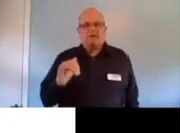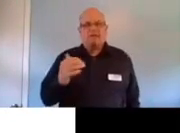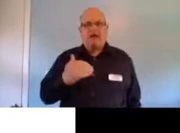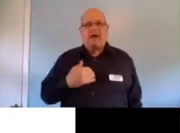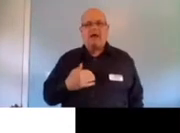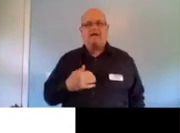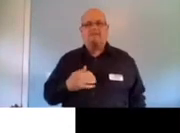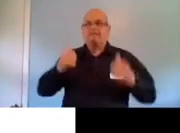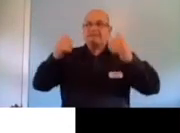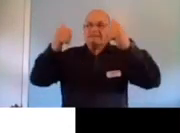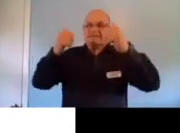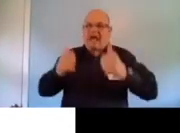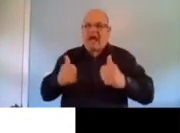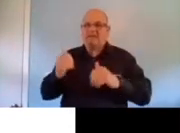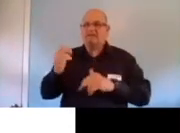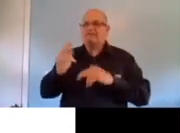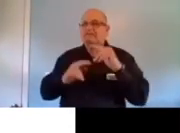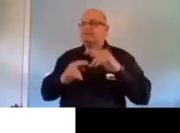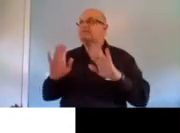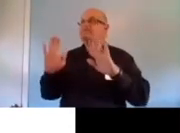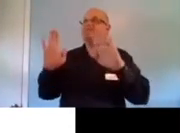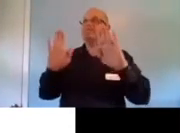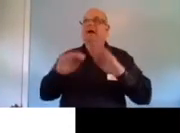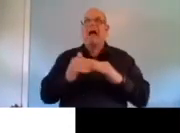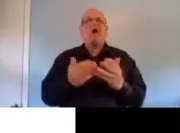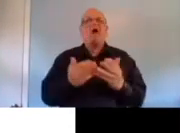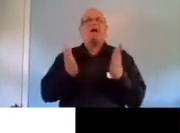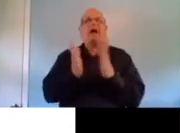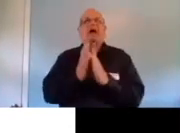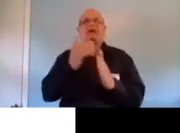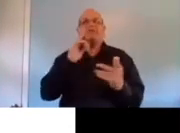up in your building on how someone can request a modification.